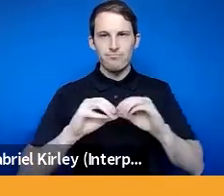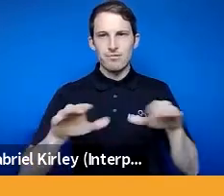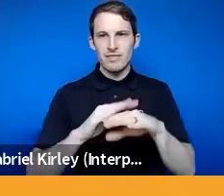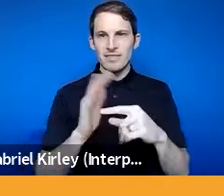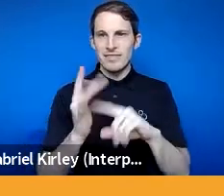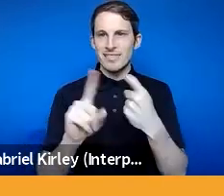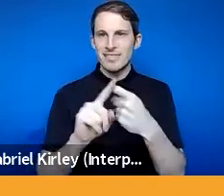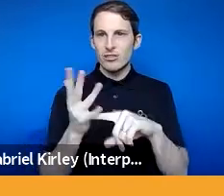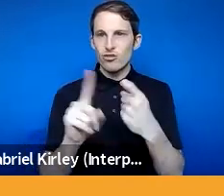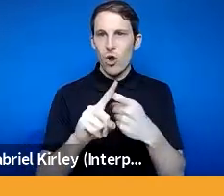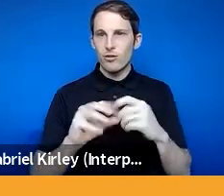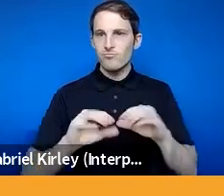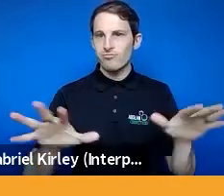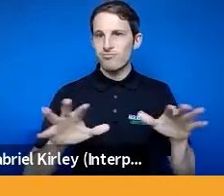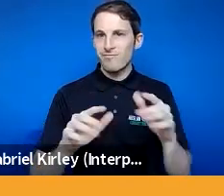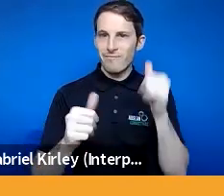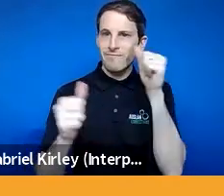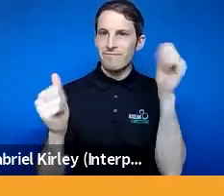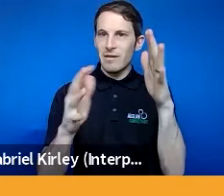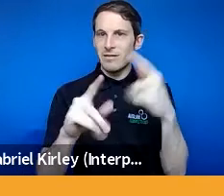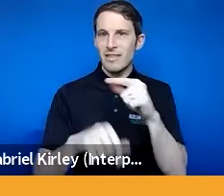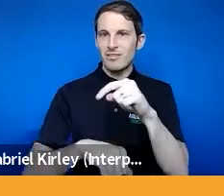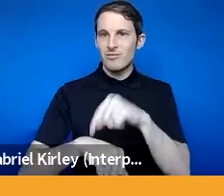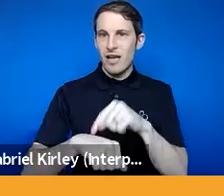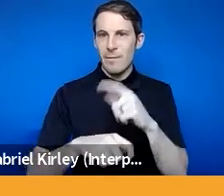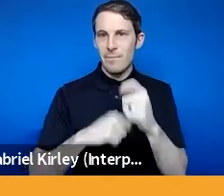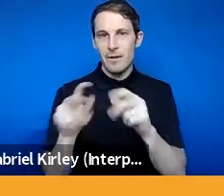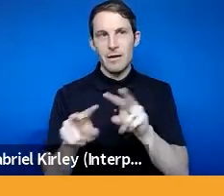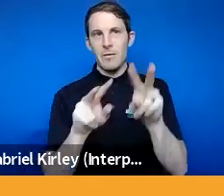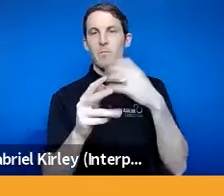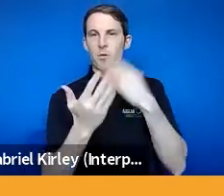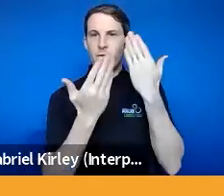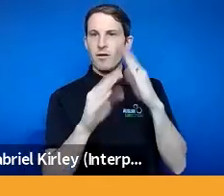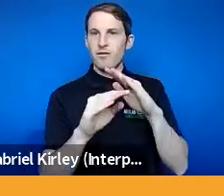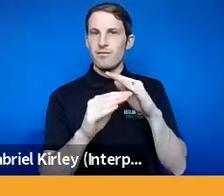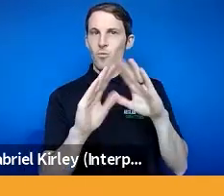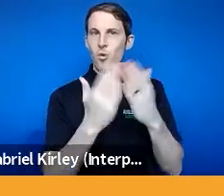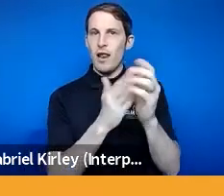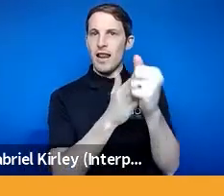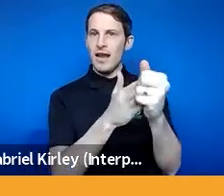that time has gone on to be a much-admired world leader for social change. She currently